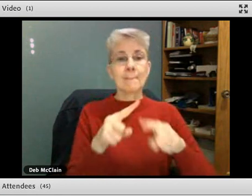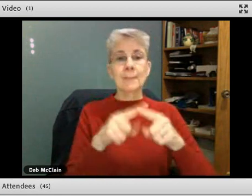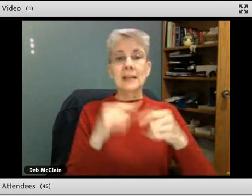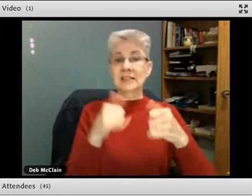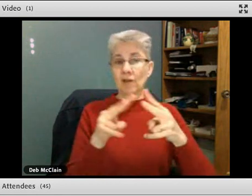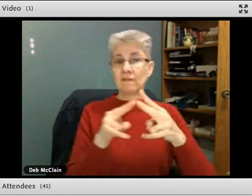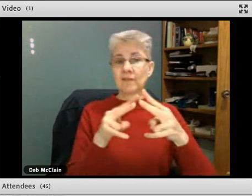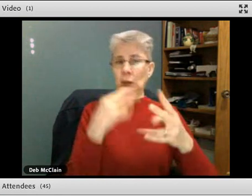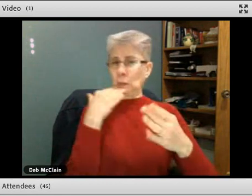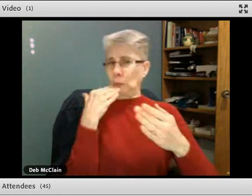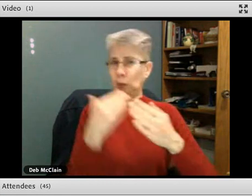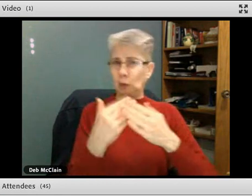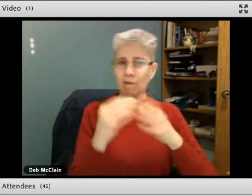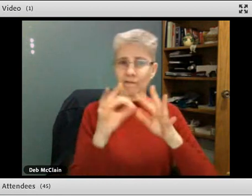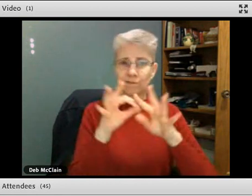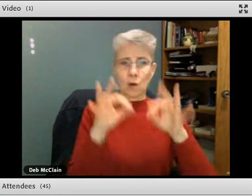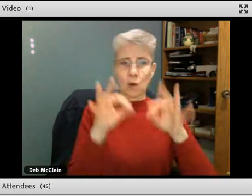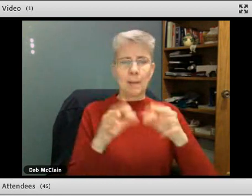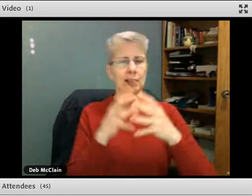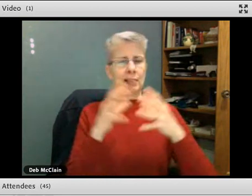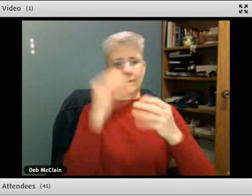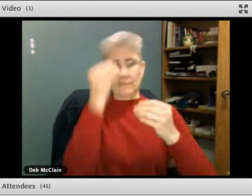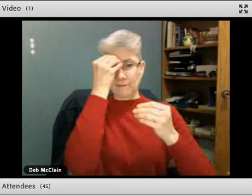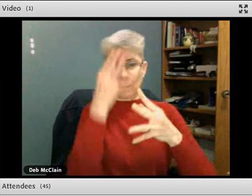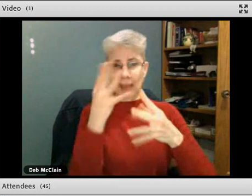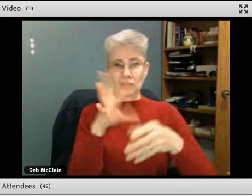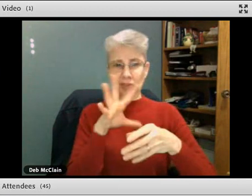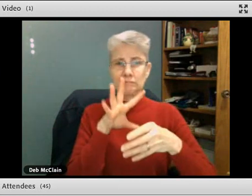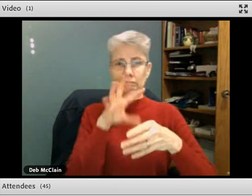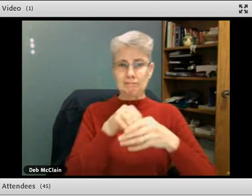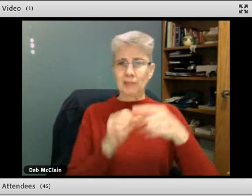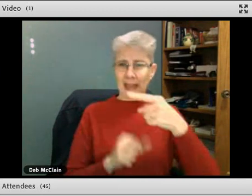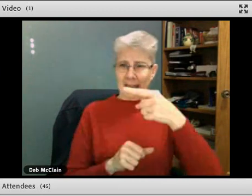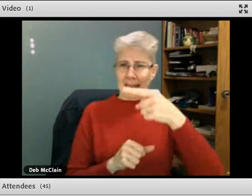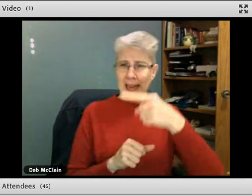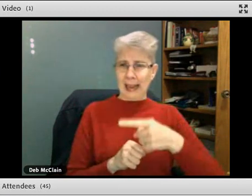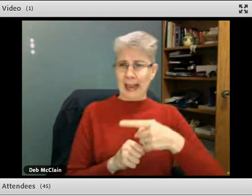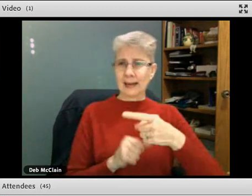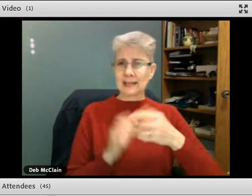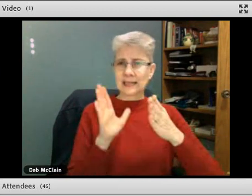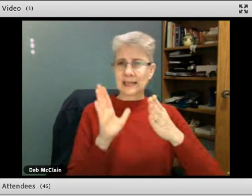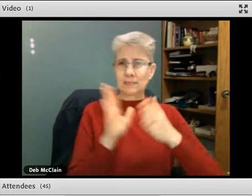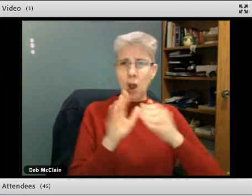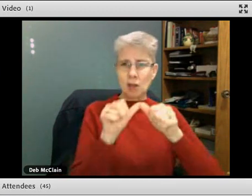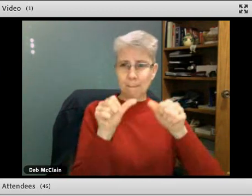There's a lot of information in a relatively small space in a MARC record.